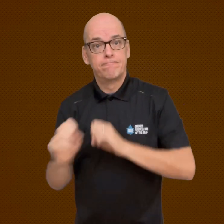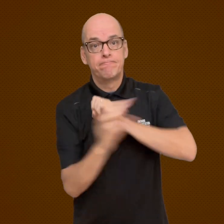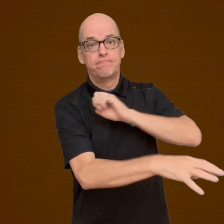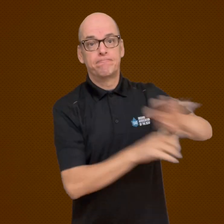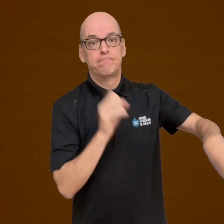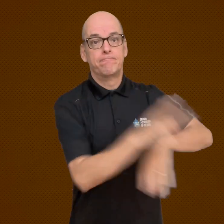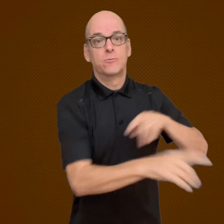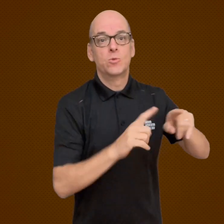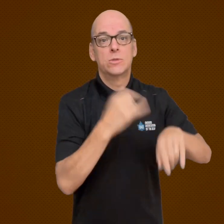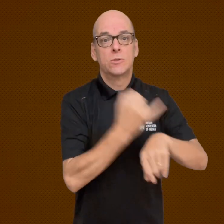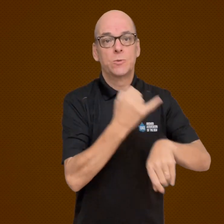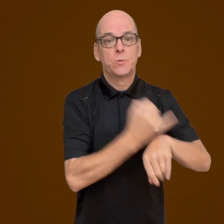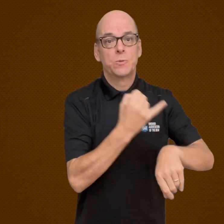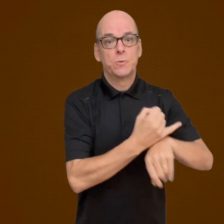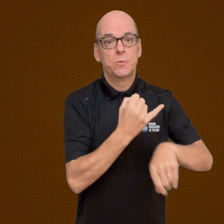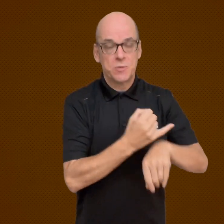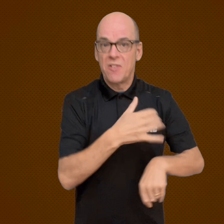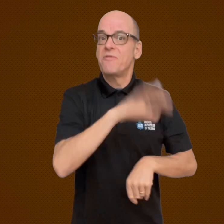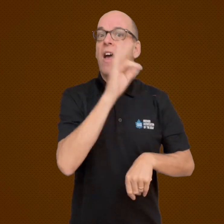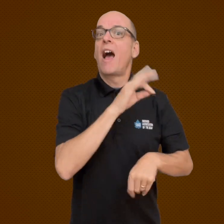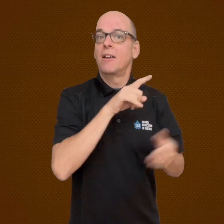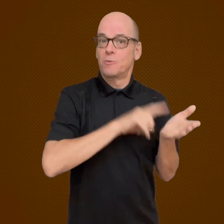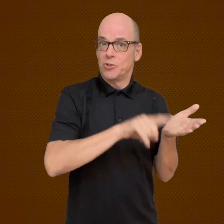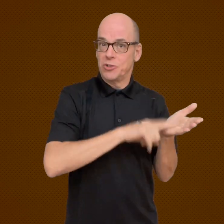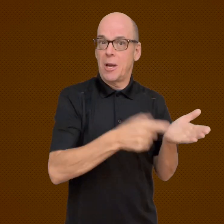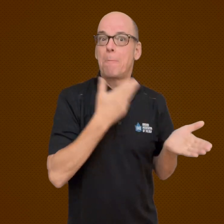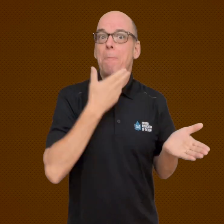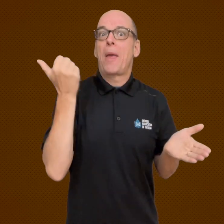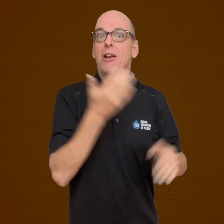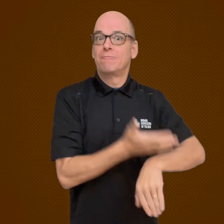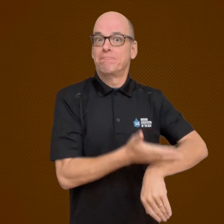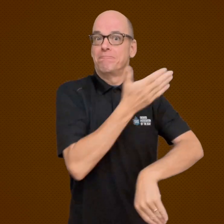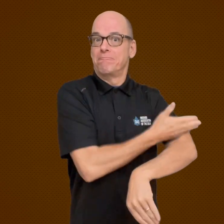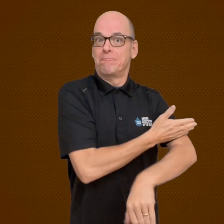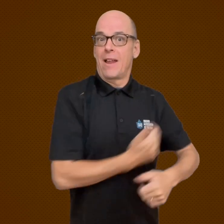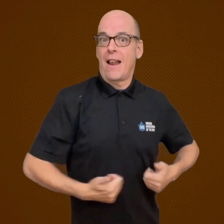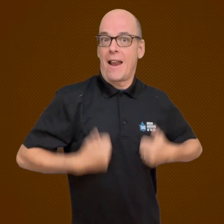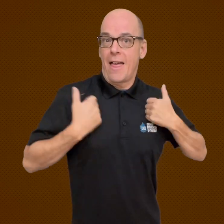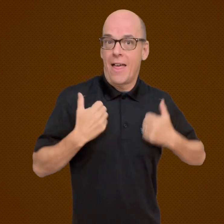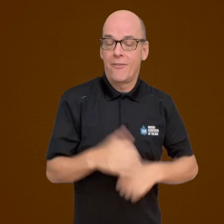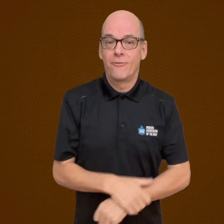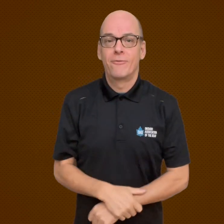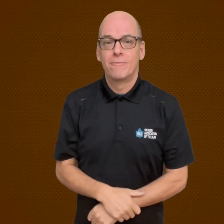placed into institutions because research proved that it will improve the quality of life for them.